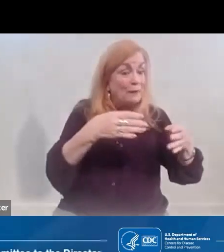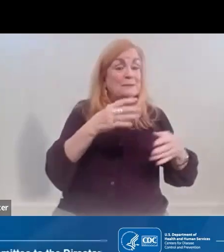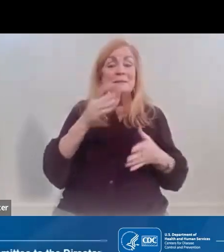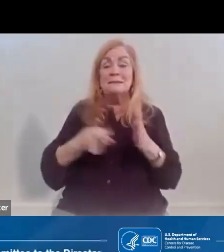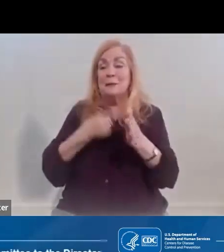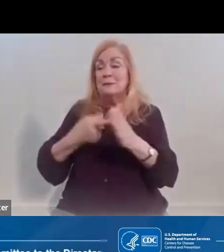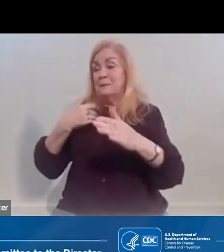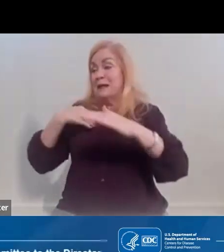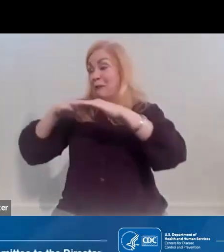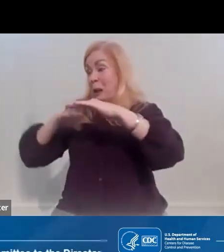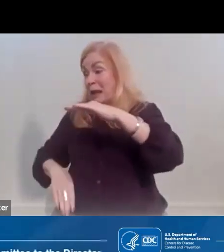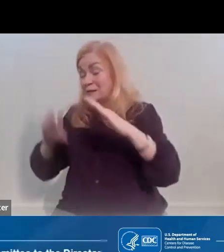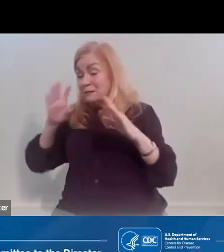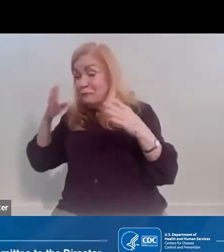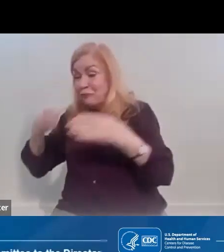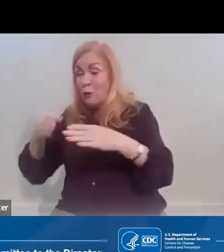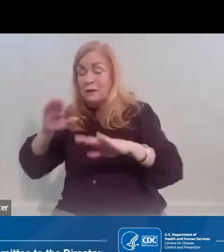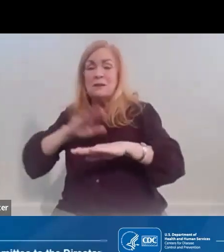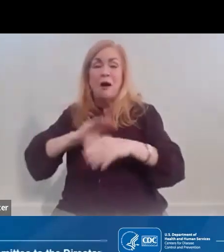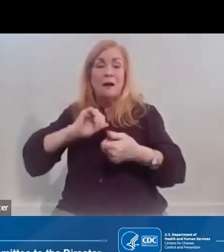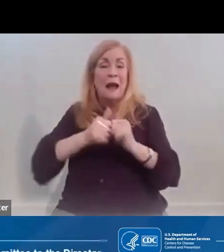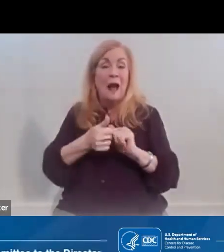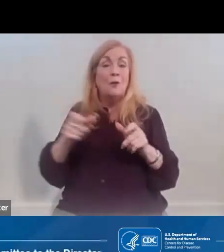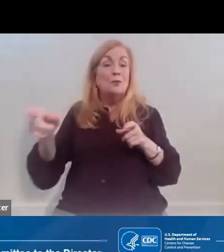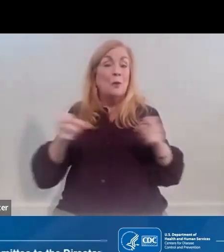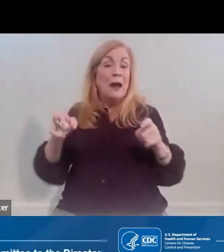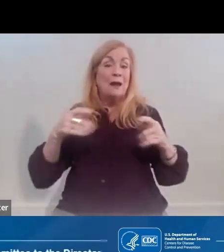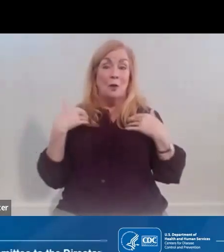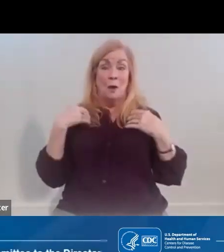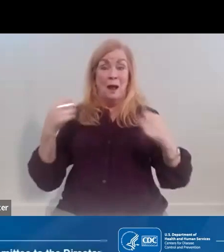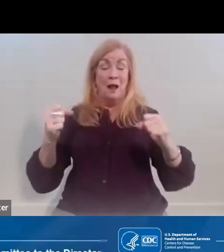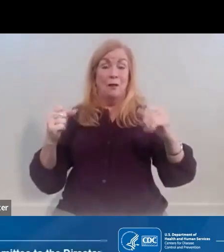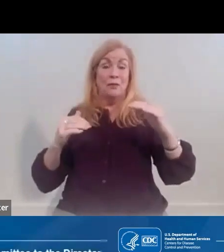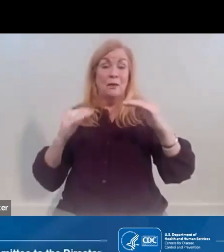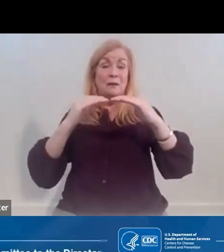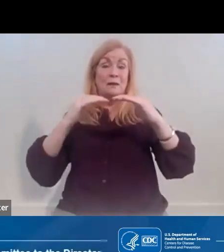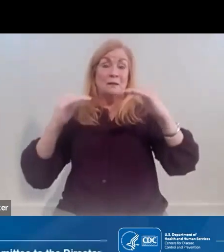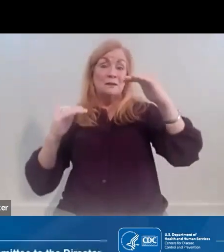and really being able to take the courageous steps that are necessary.